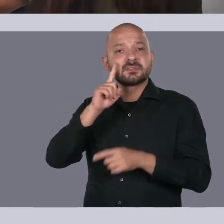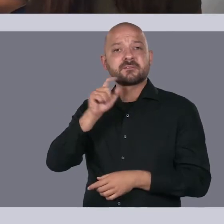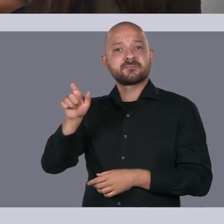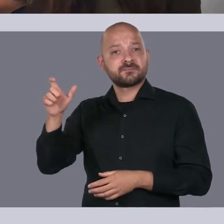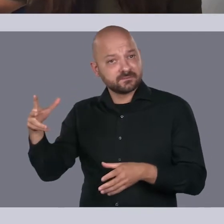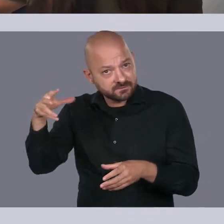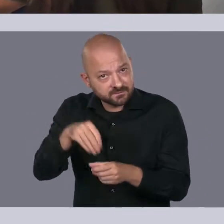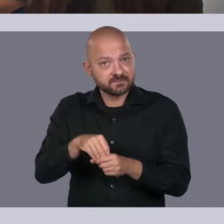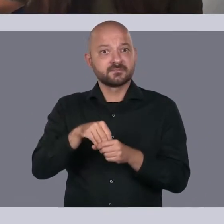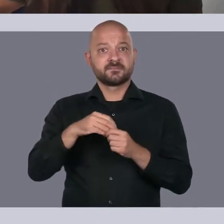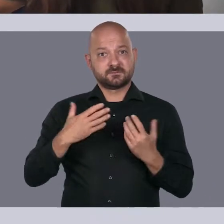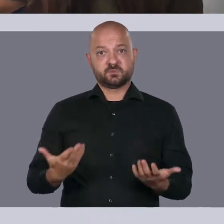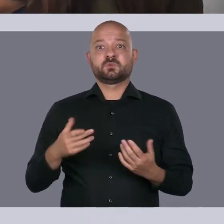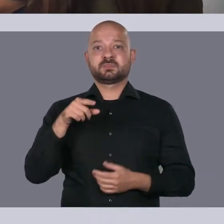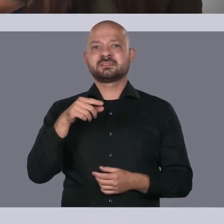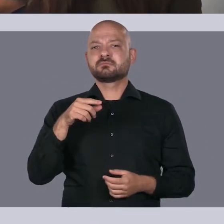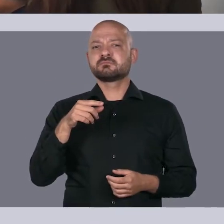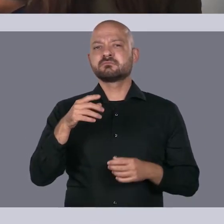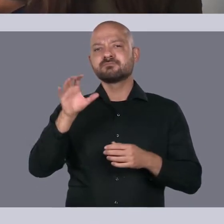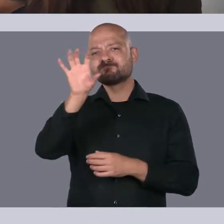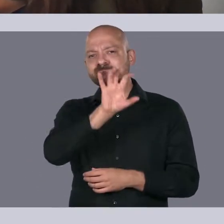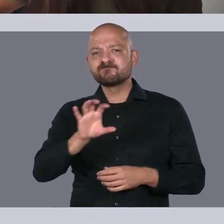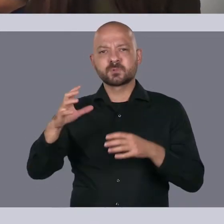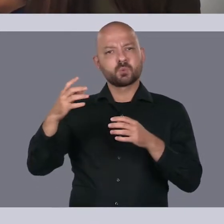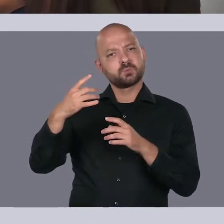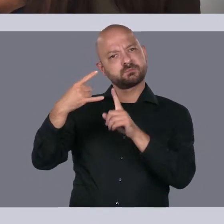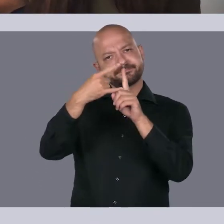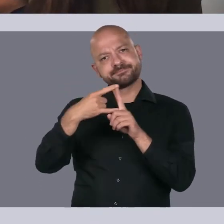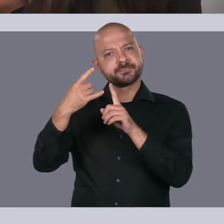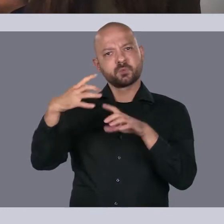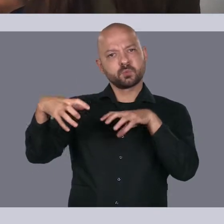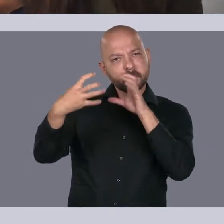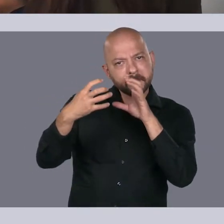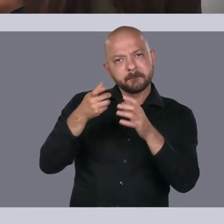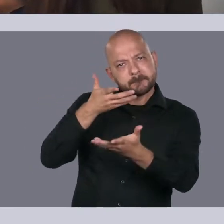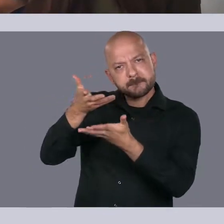we conducted remote focus group sessions with native signers from various age groups to really get a better understanding